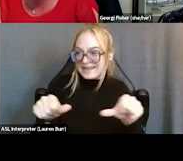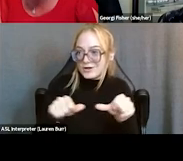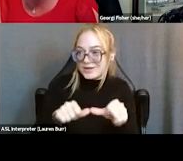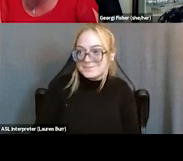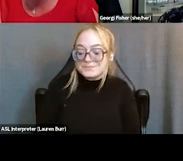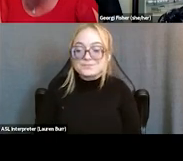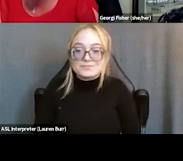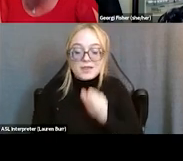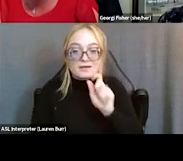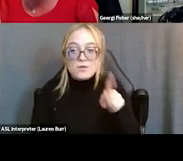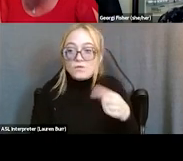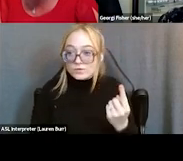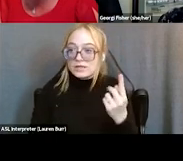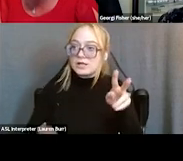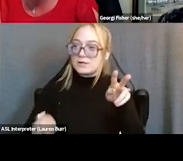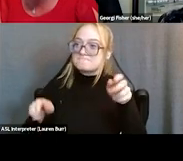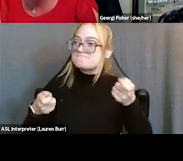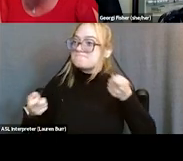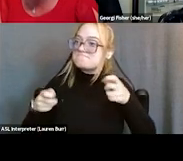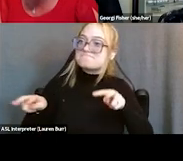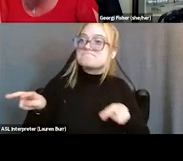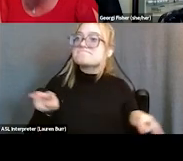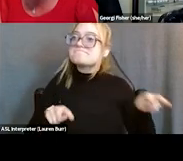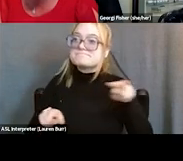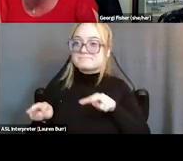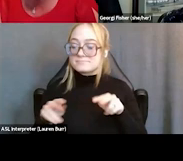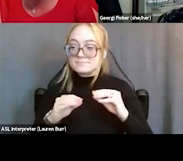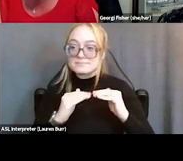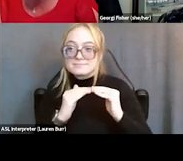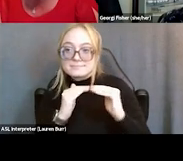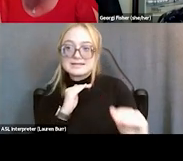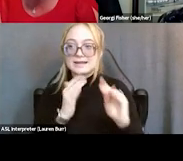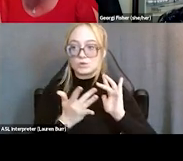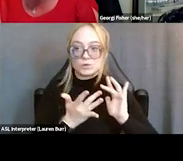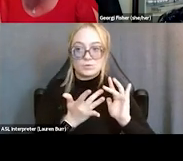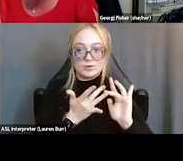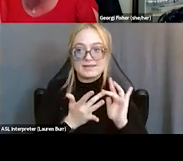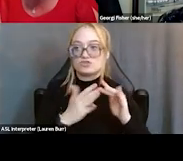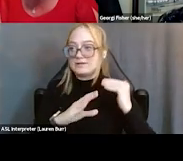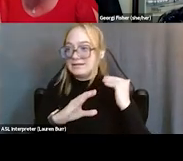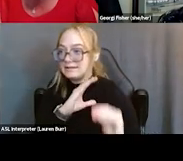of overseeing this process, maintaining, you know, communication via email and film,